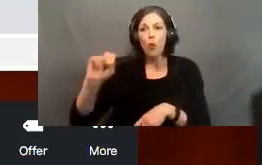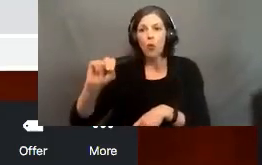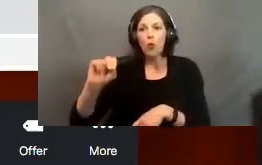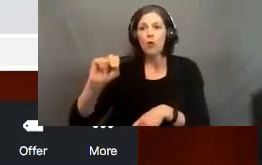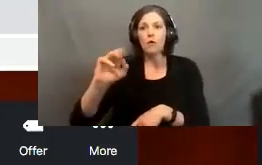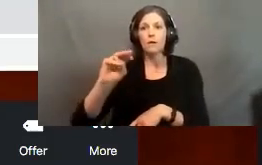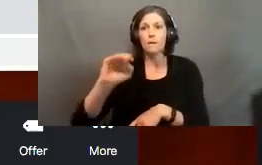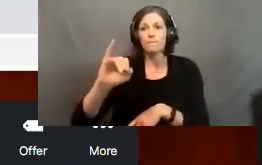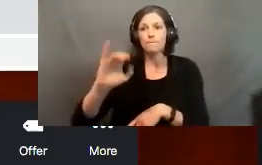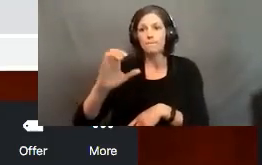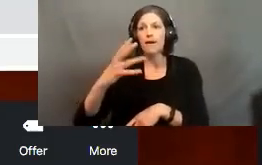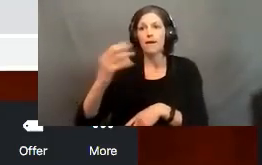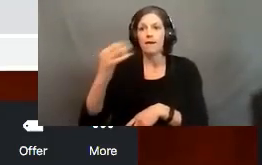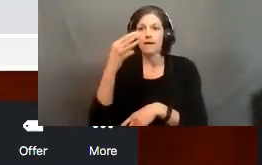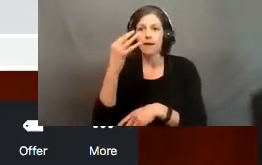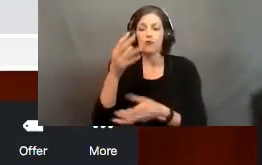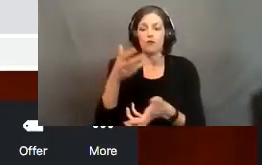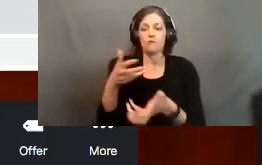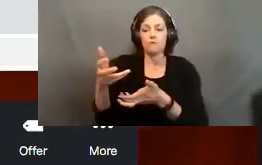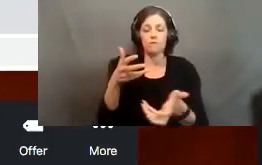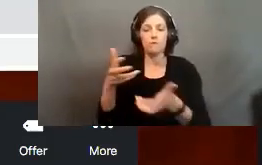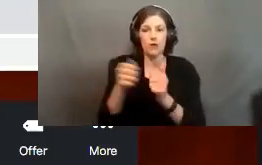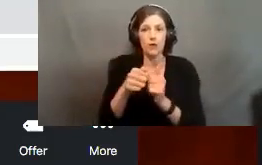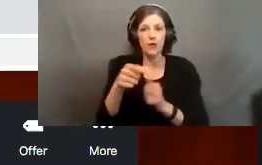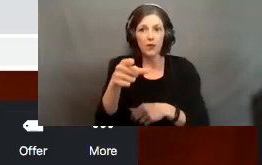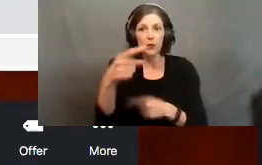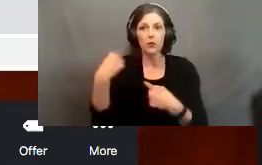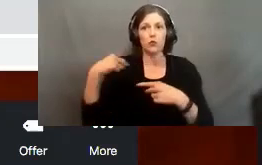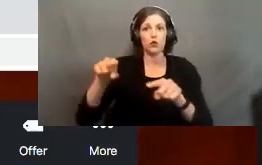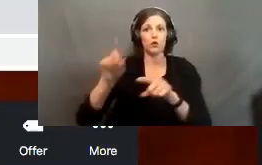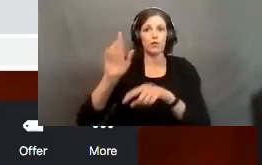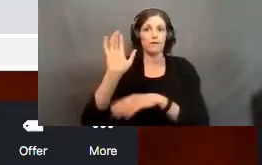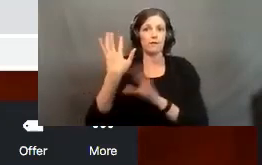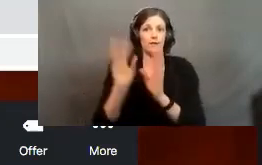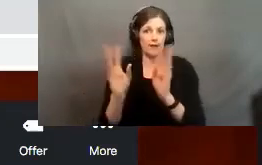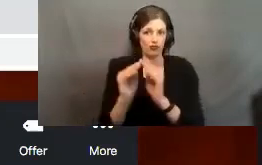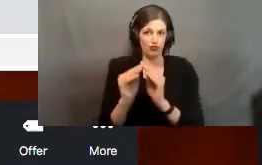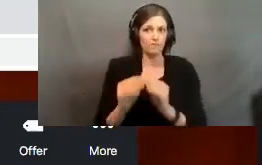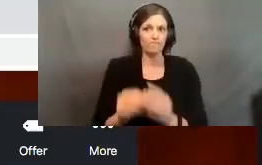and interact with you in your session. 12:37:22 So just as Felice mentioned